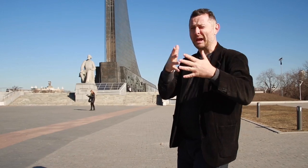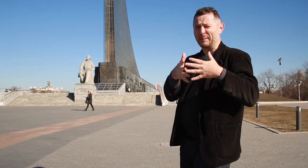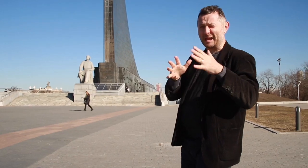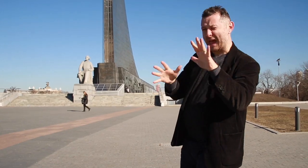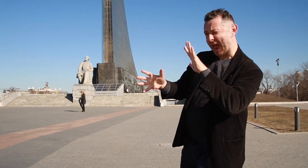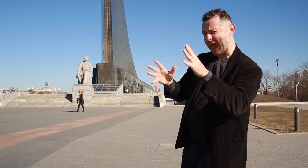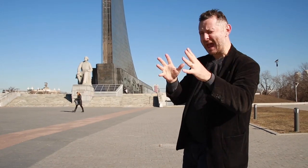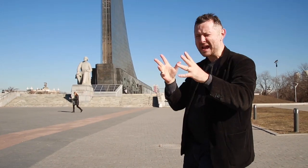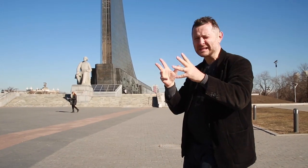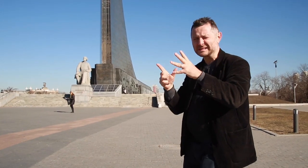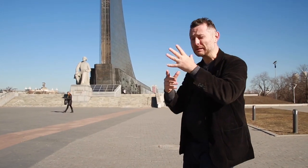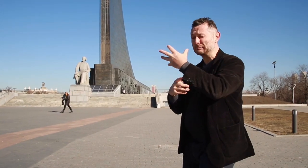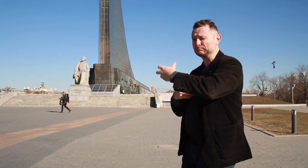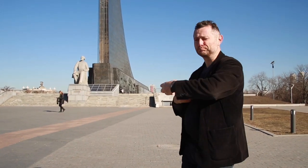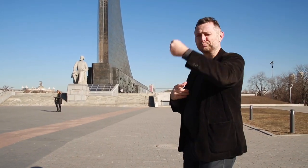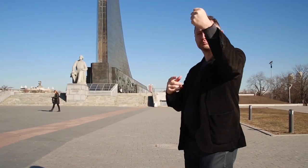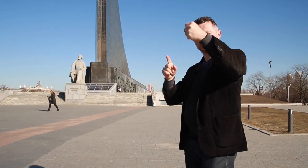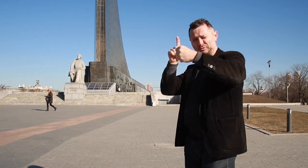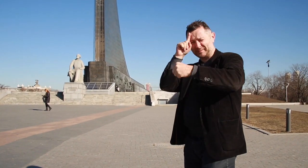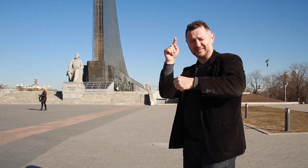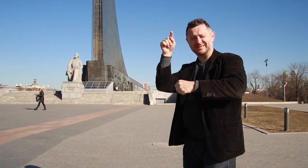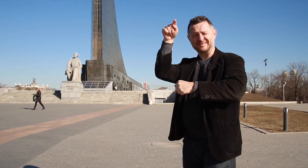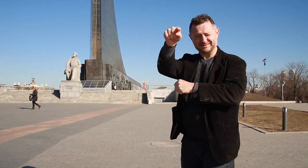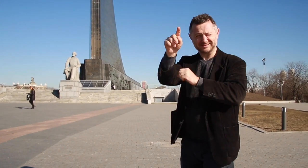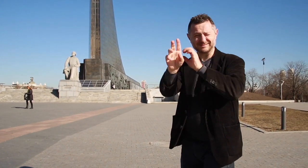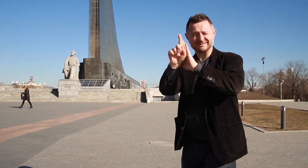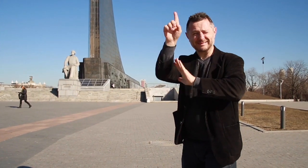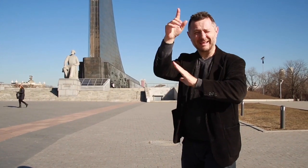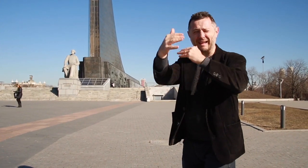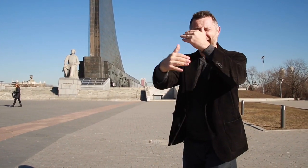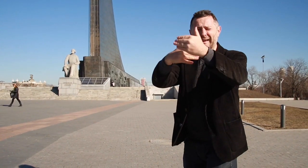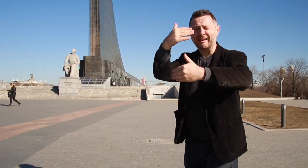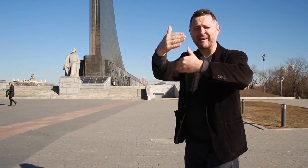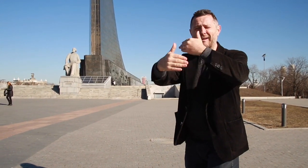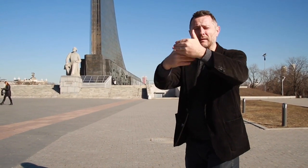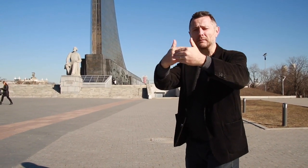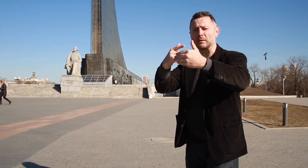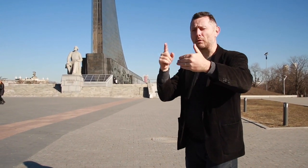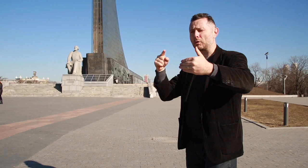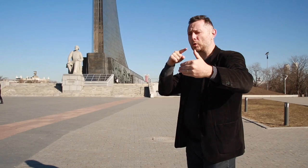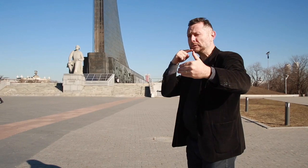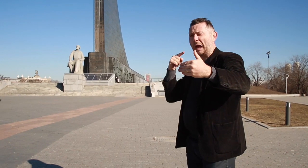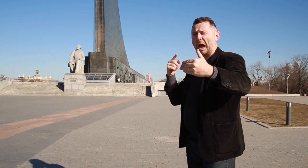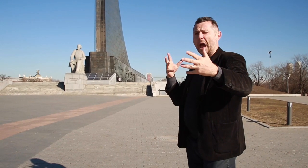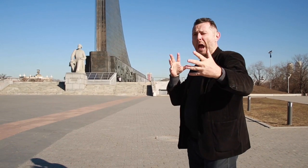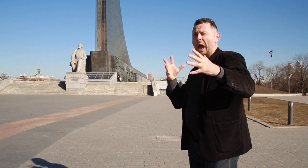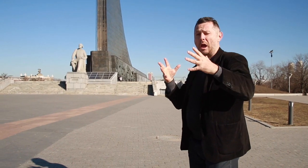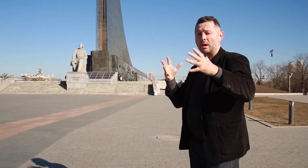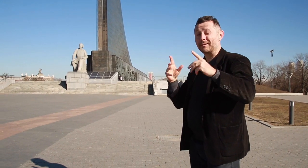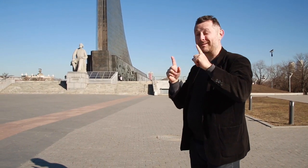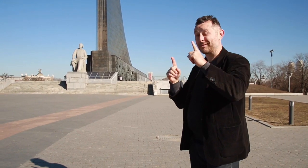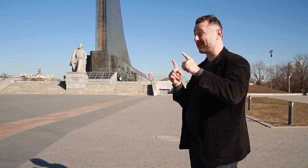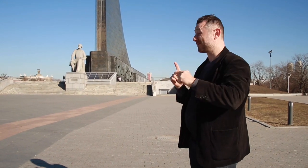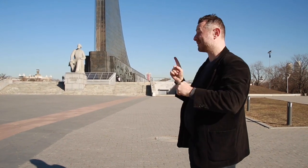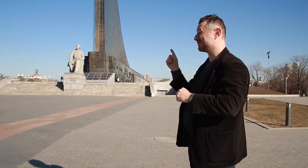Soviets became worried they were being left behind. Soviet scientists then took another look at Tsiolkovsky’s